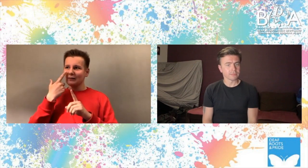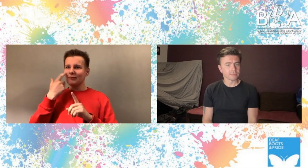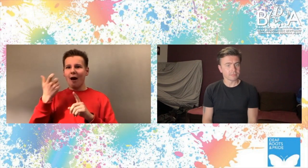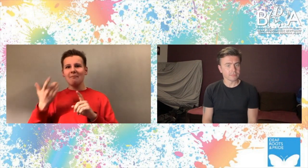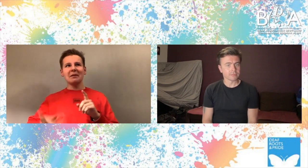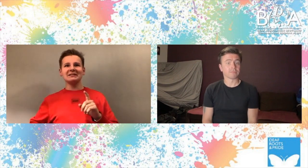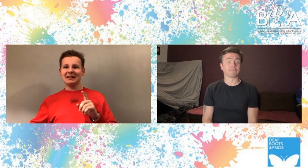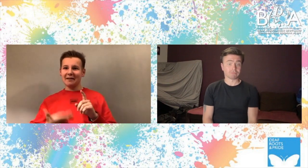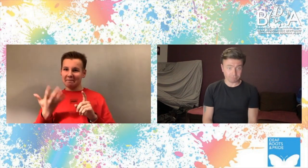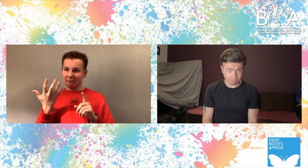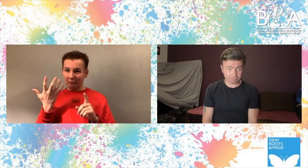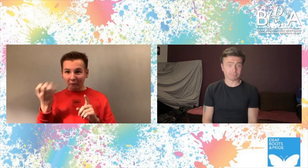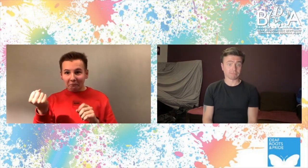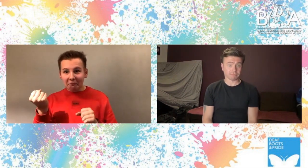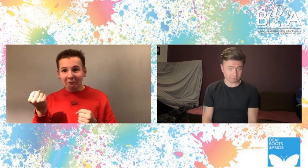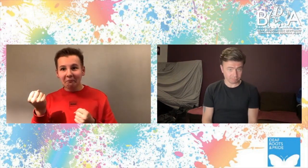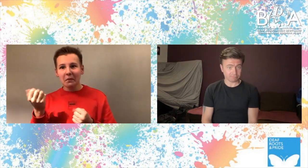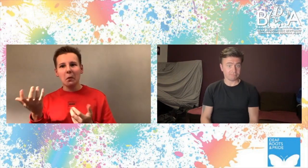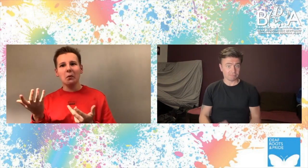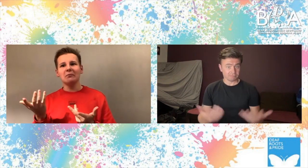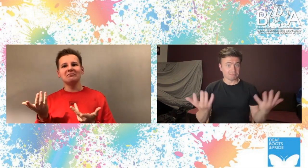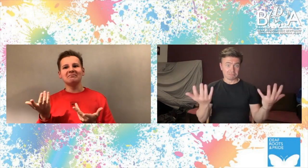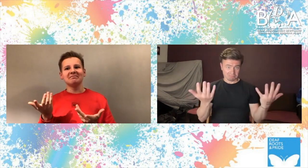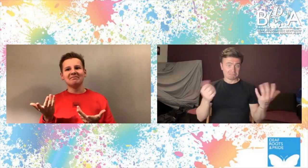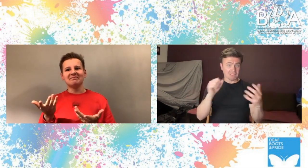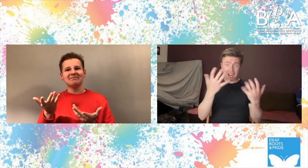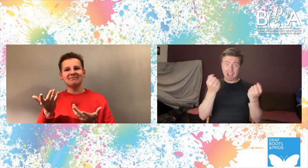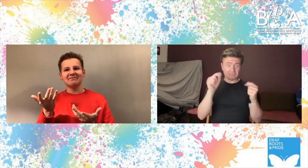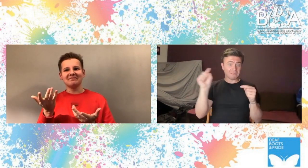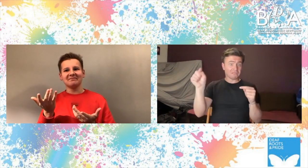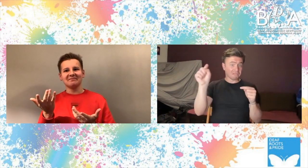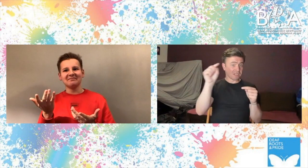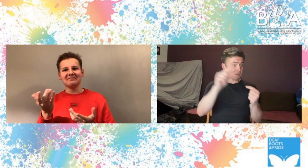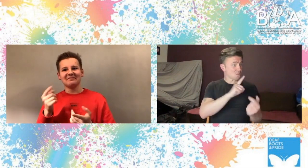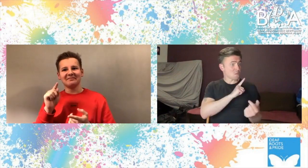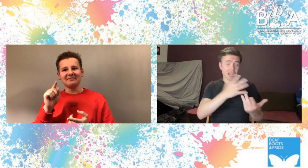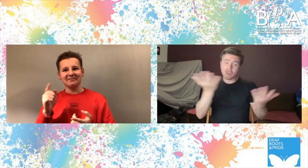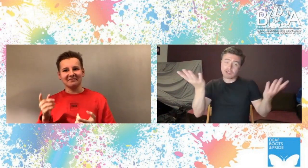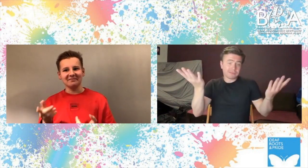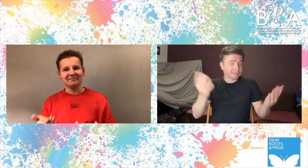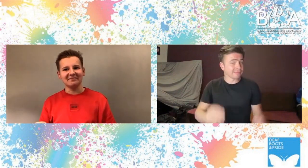set up their own business? Yes, why not.